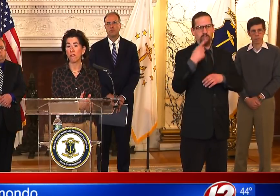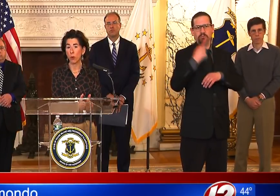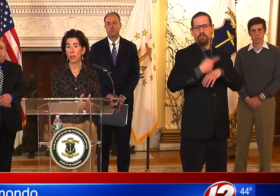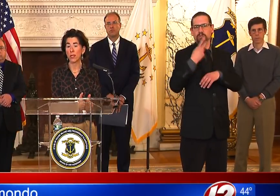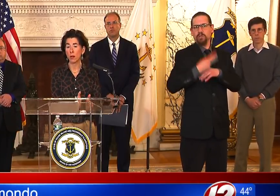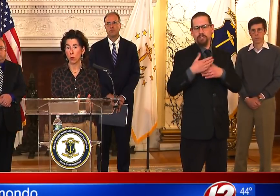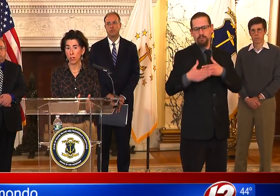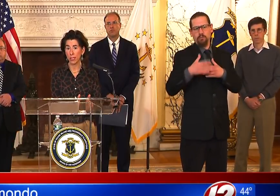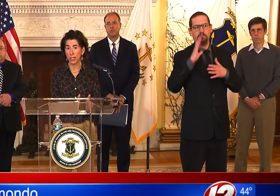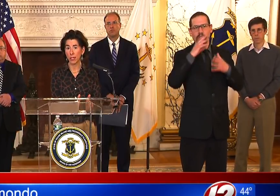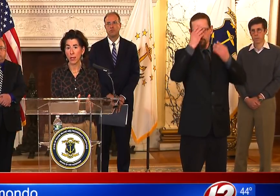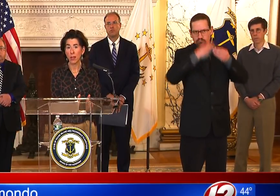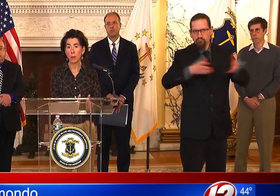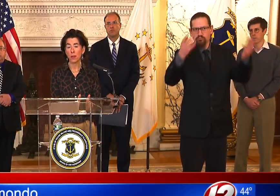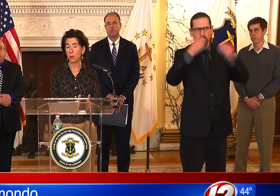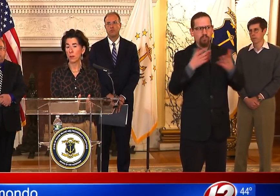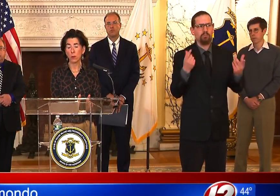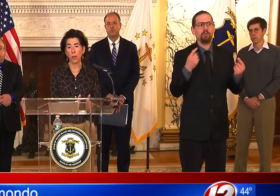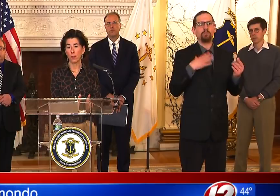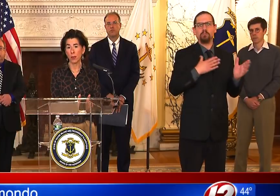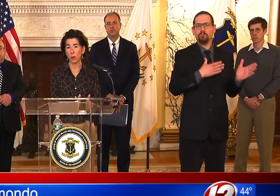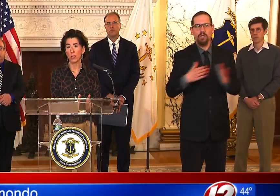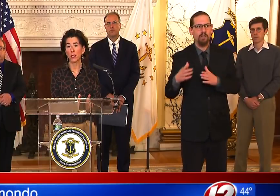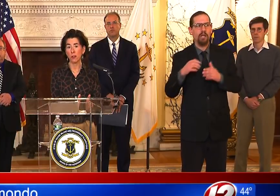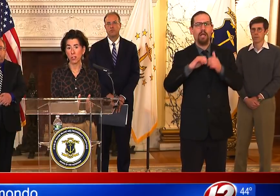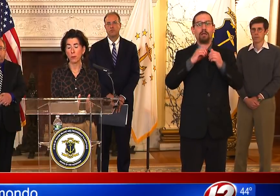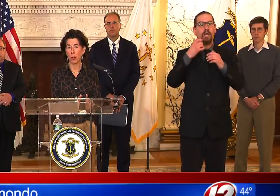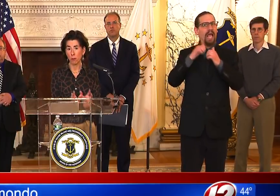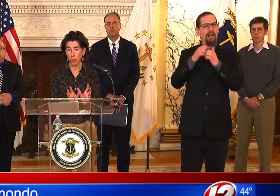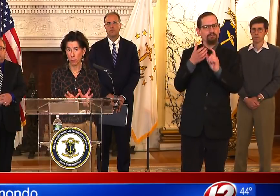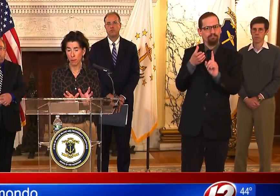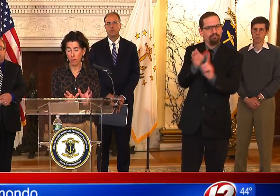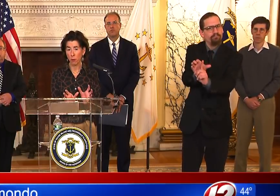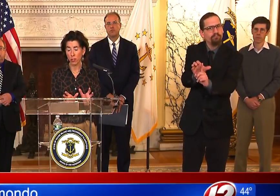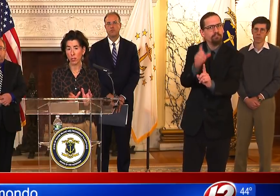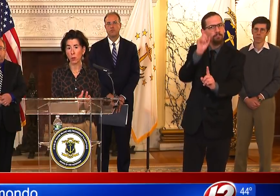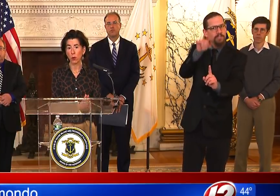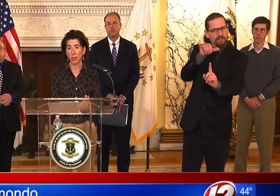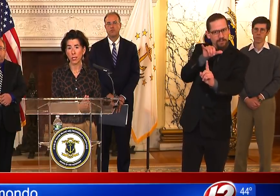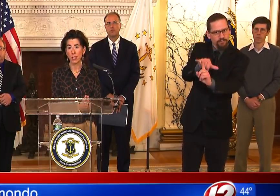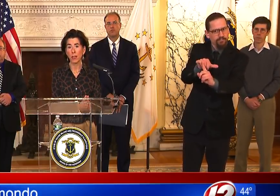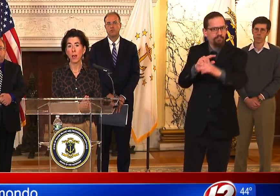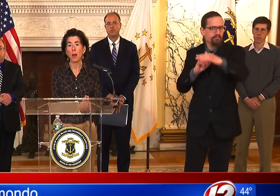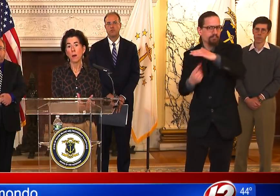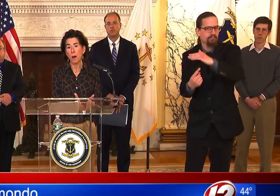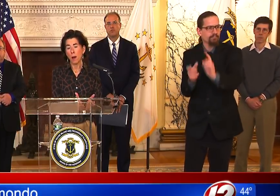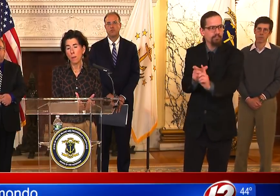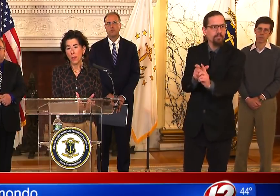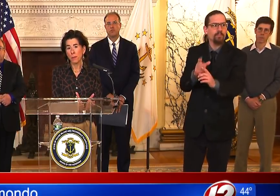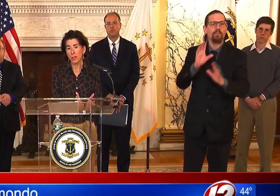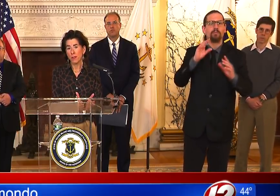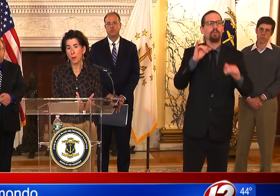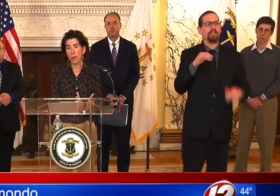IN THE COMING DAYS, I AM GOING TO HAVE MORE INFORMATION TO SHARE AROUND HOW WE WILL ENFORCE